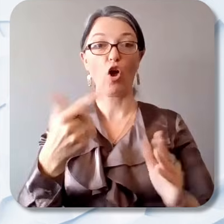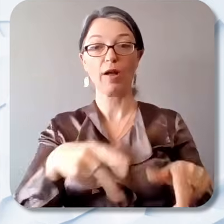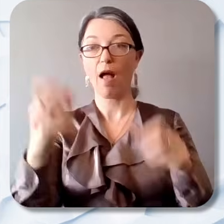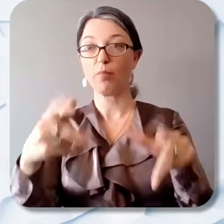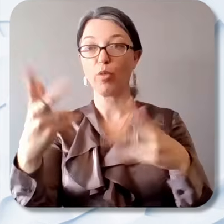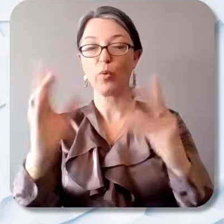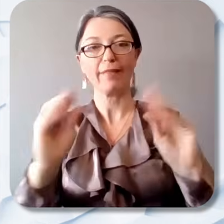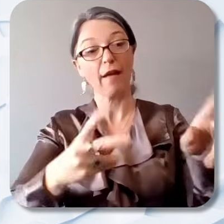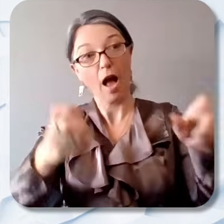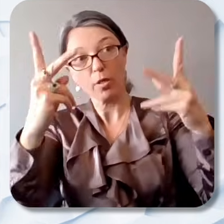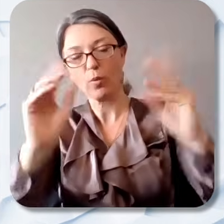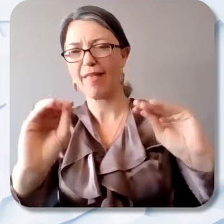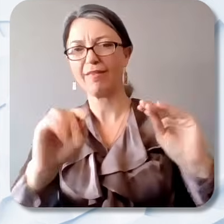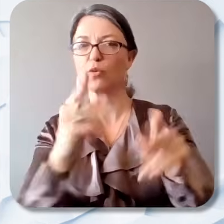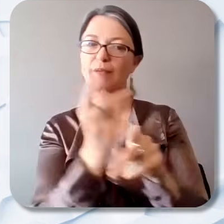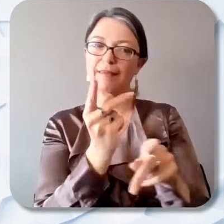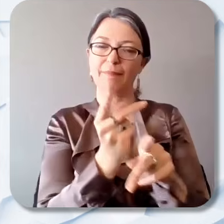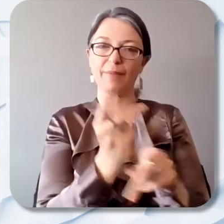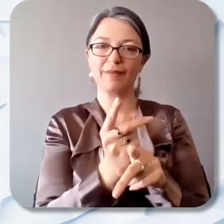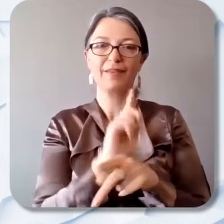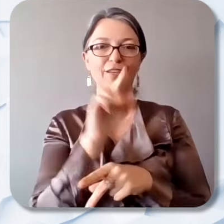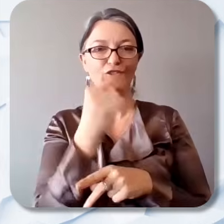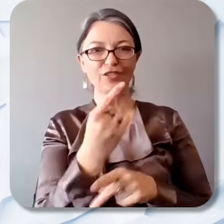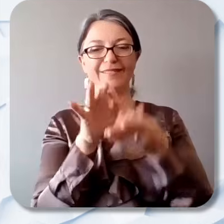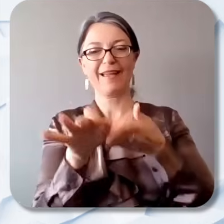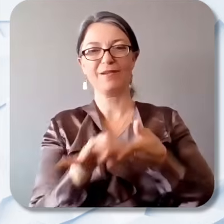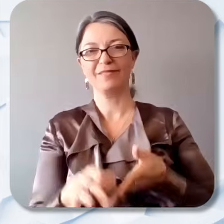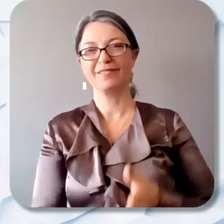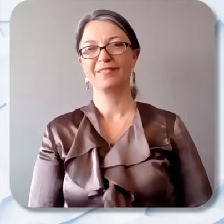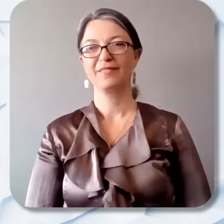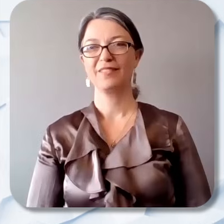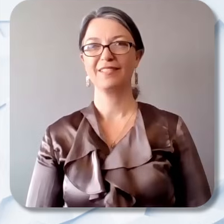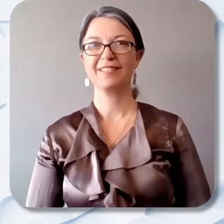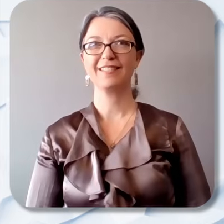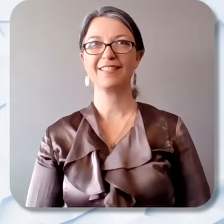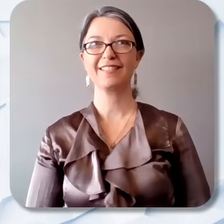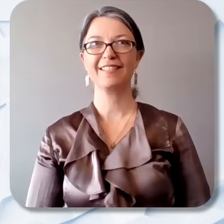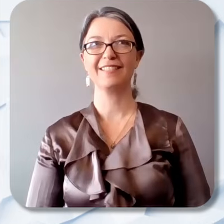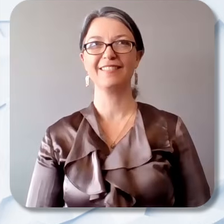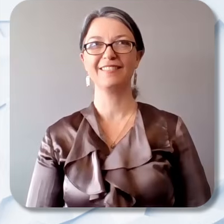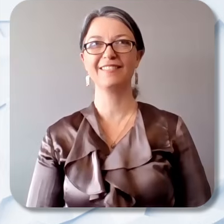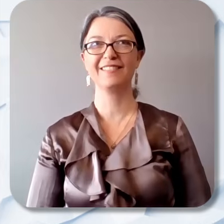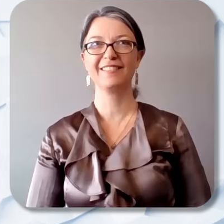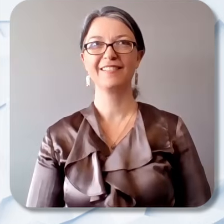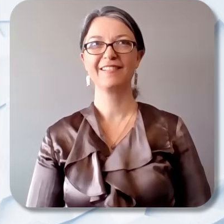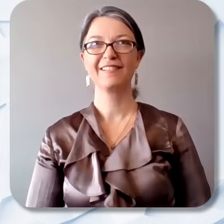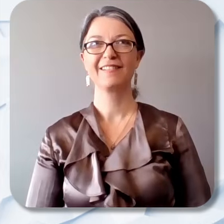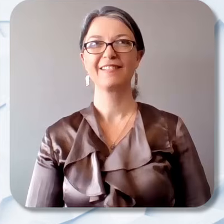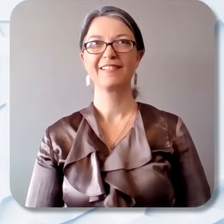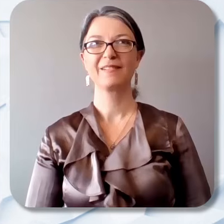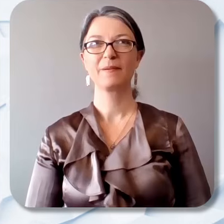So this is a little bit confusing.